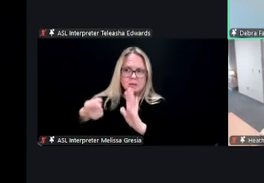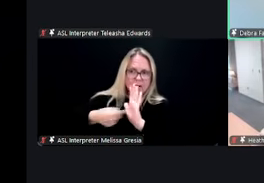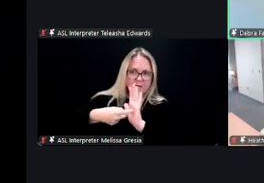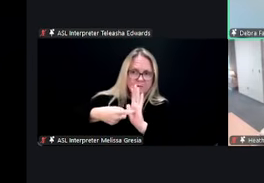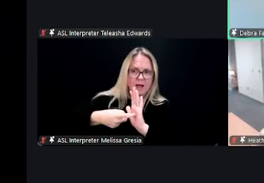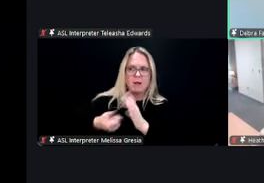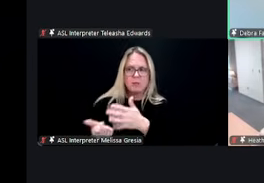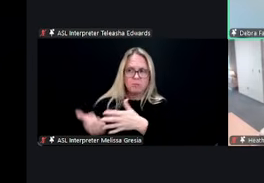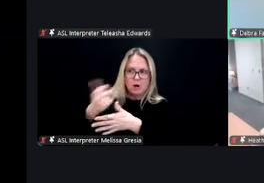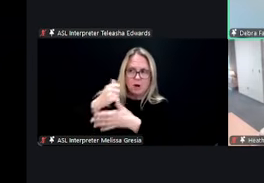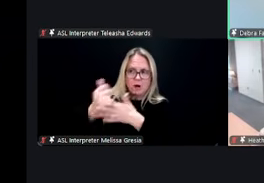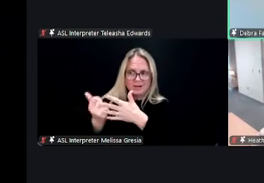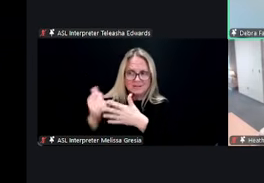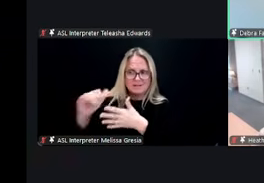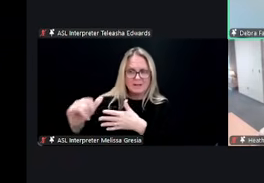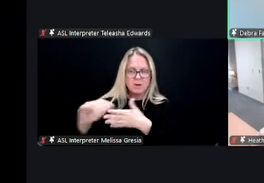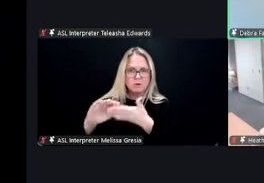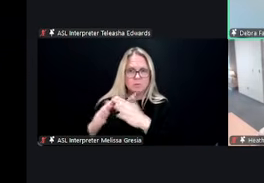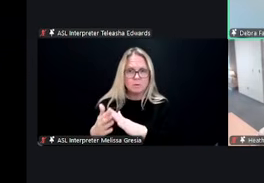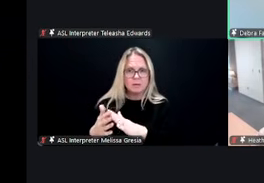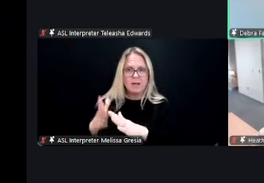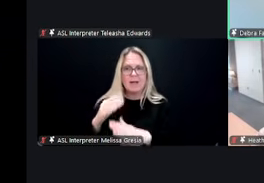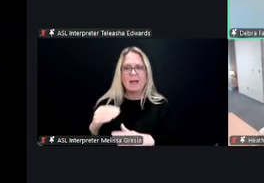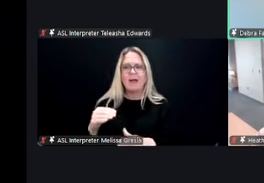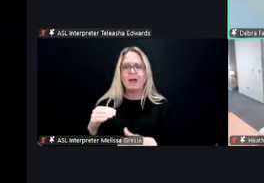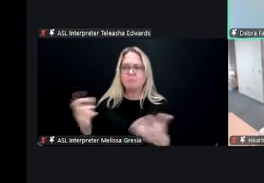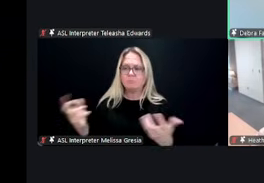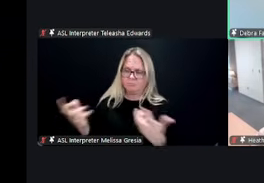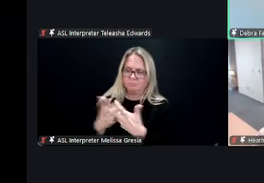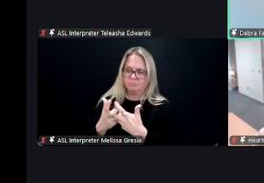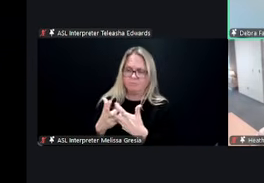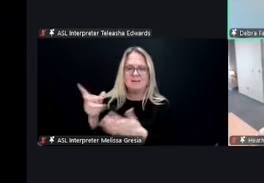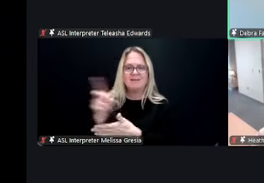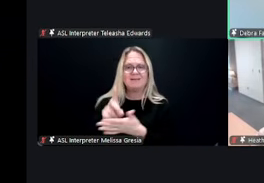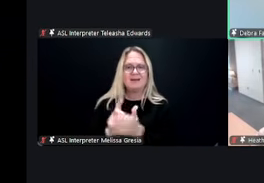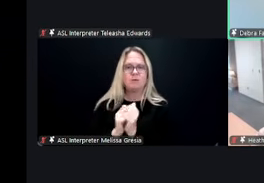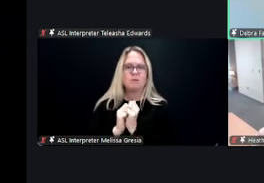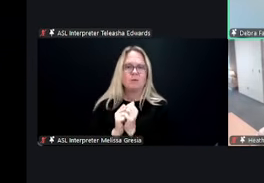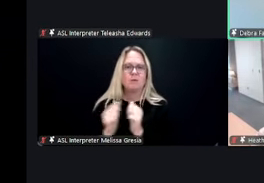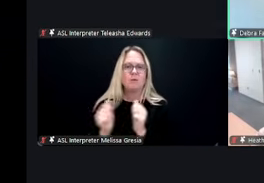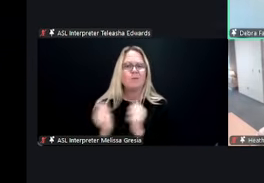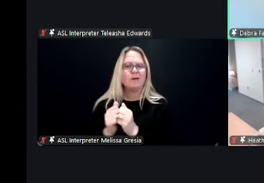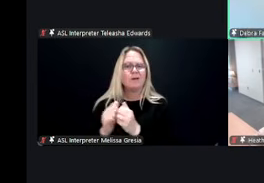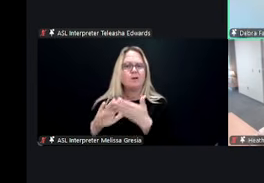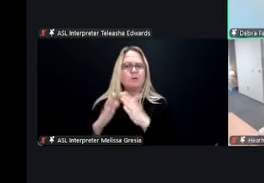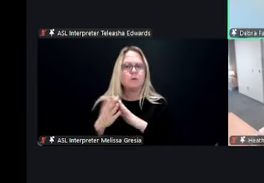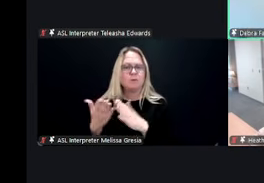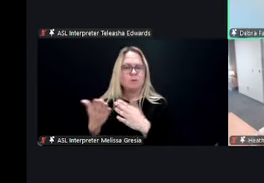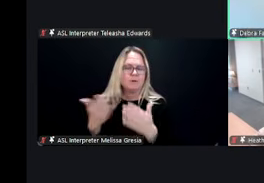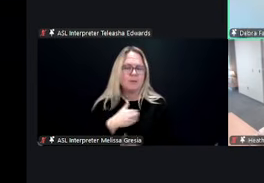the community and to co-design with community members um, solutions that are reflective of